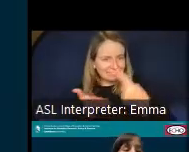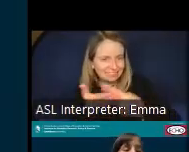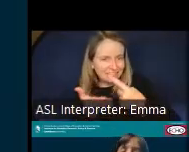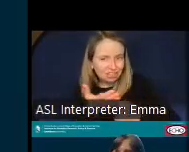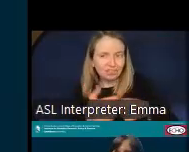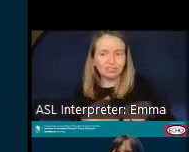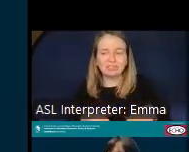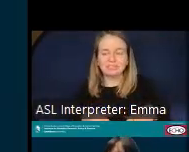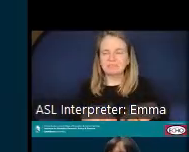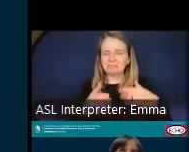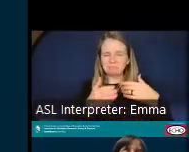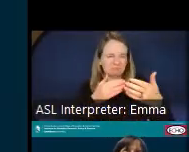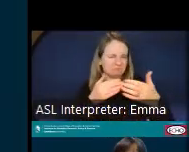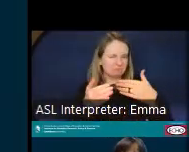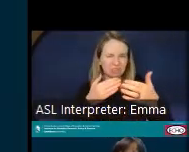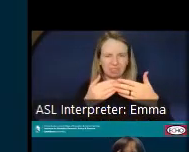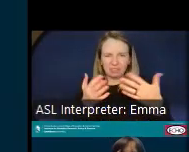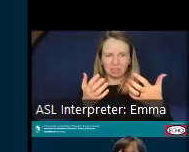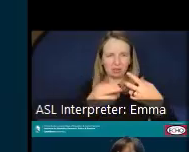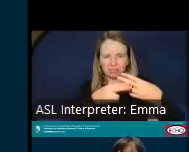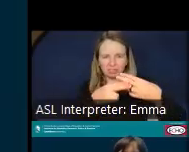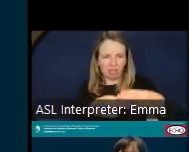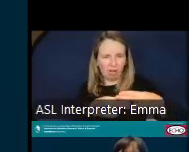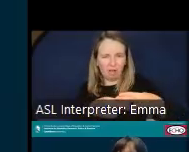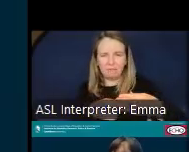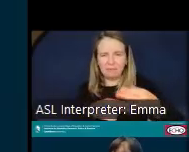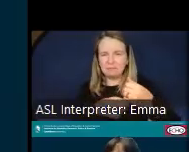whatever you want to call them, that makes it a little bit less